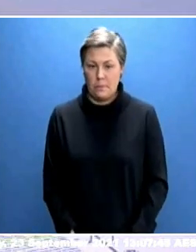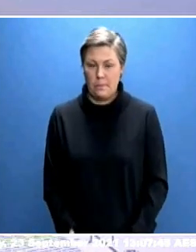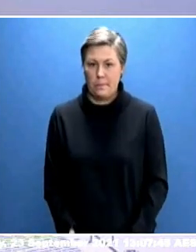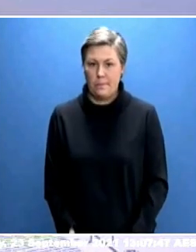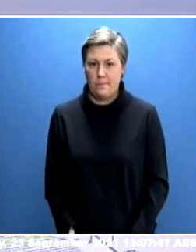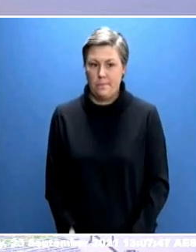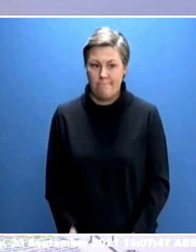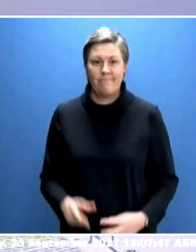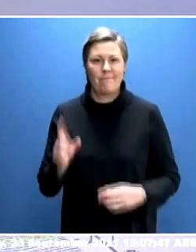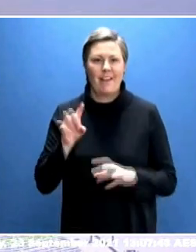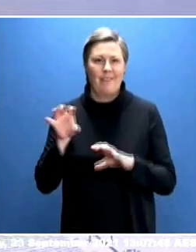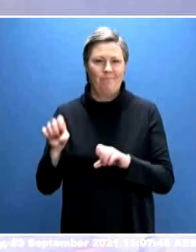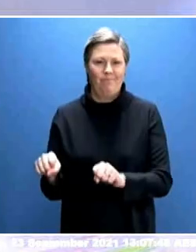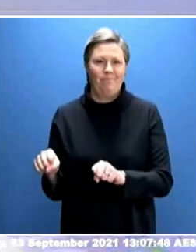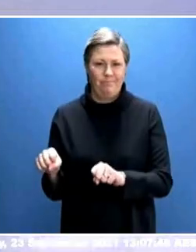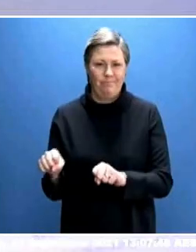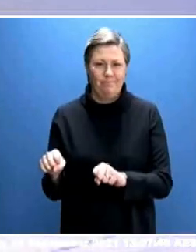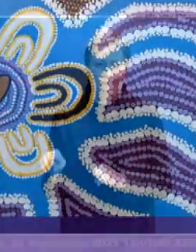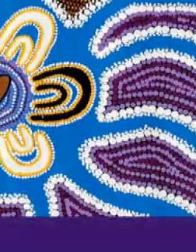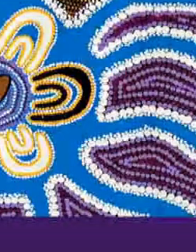The Royal Commission is adjourned.